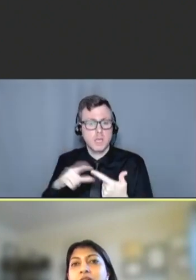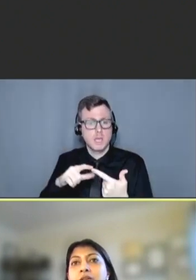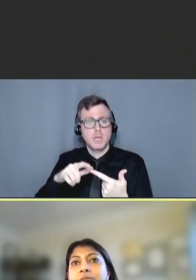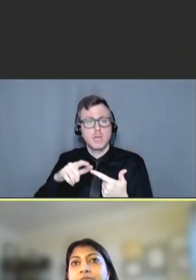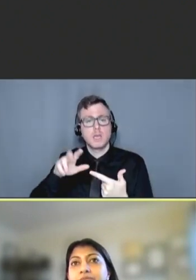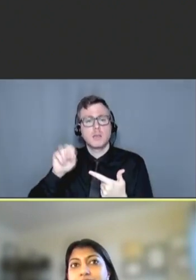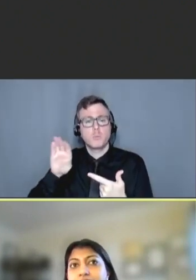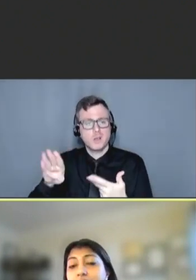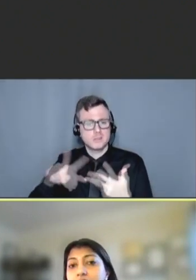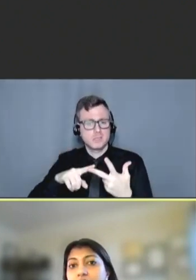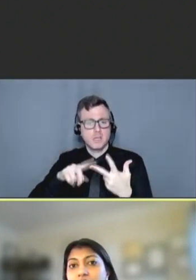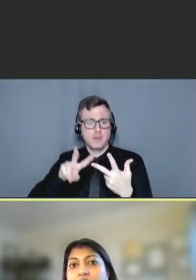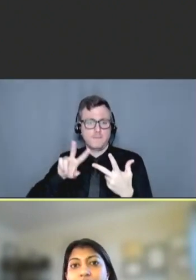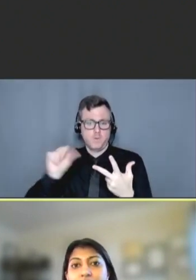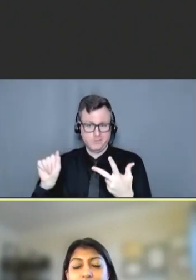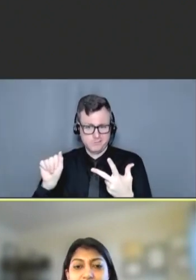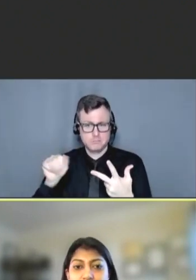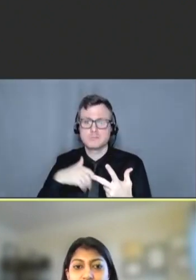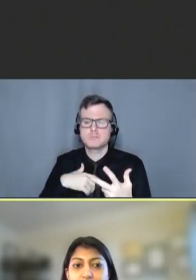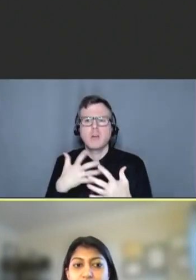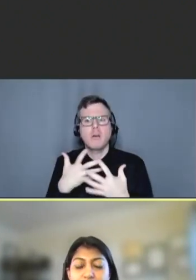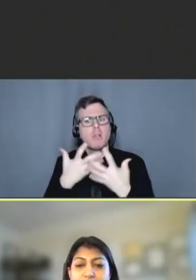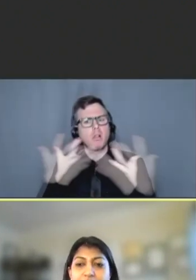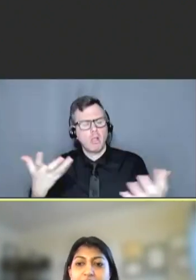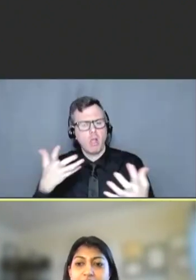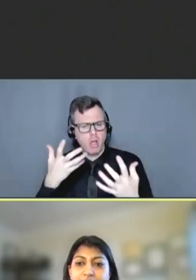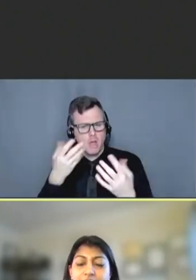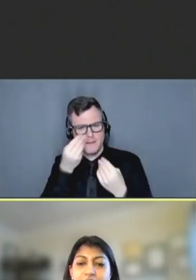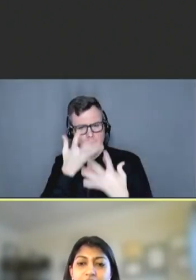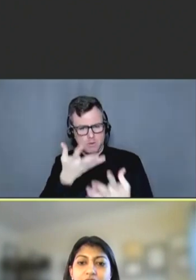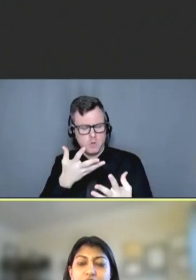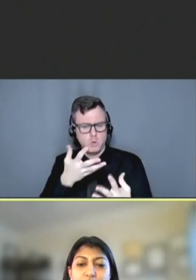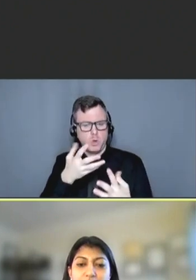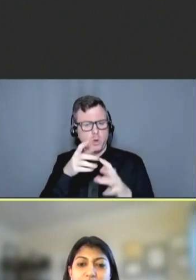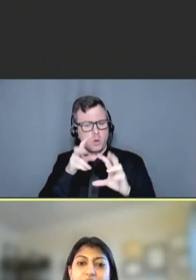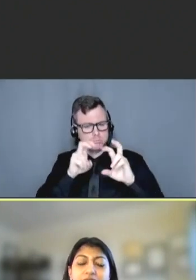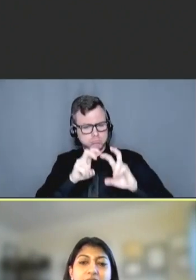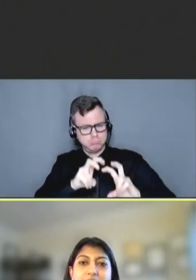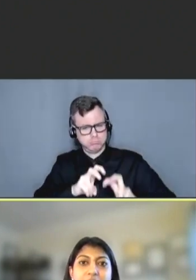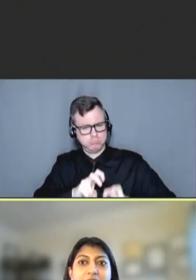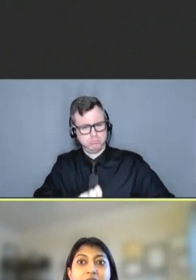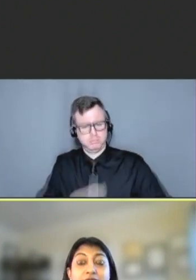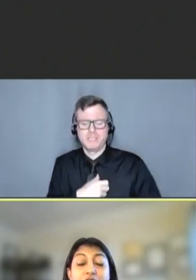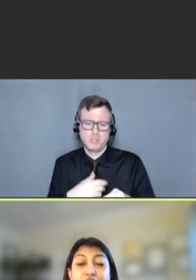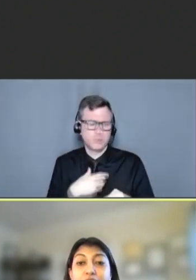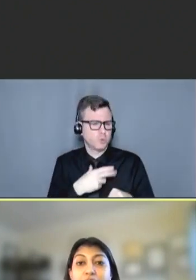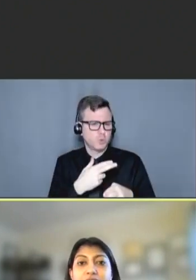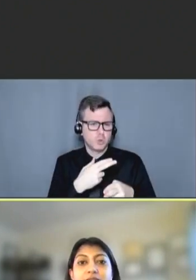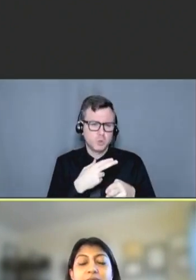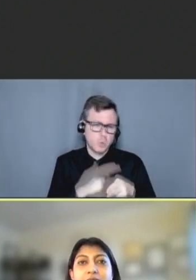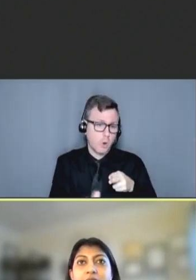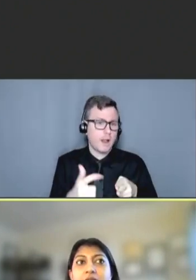A lot of information to go through and a very short period of time so I've rushed through this.